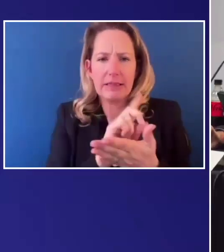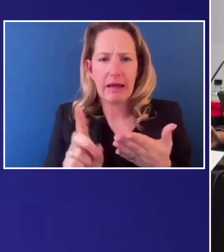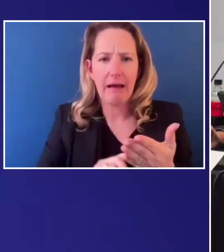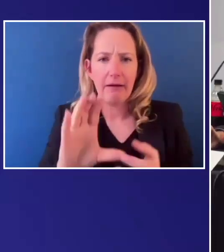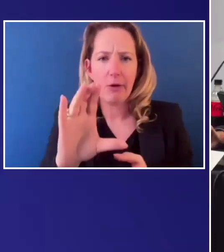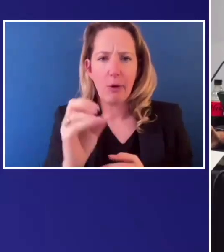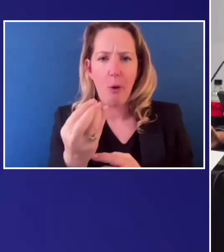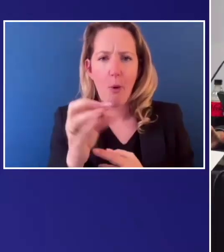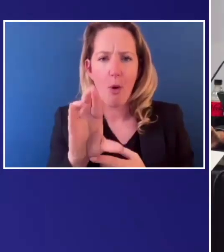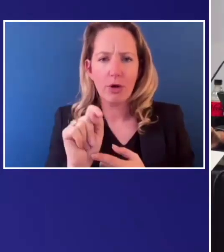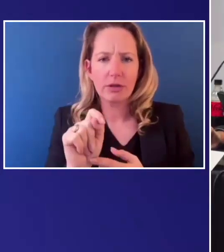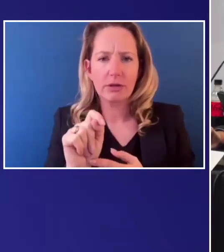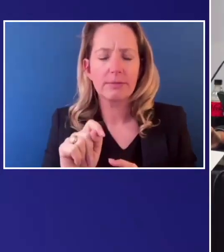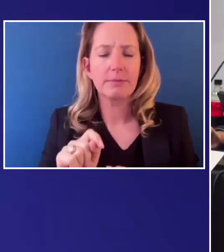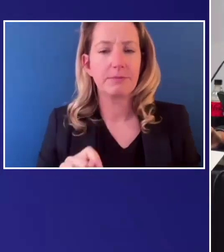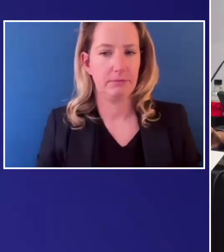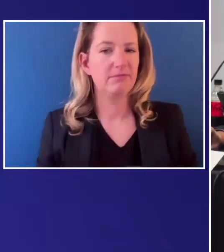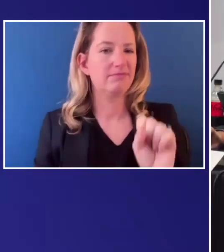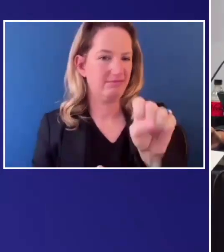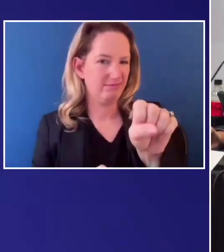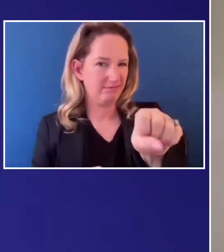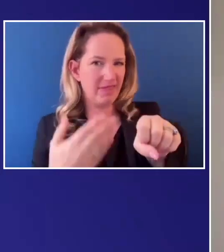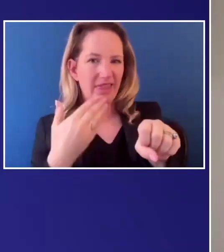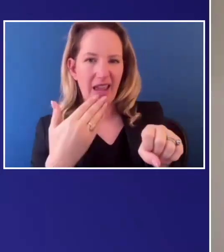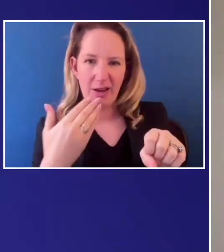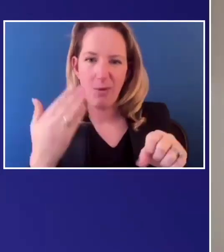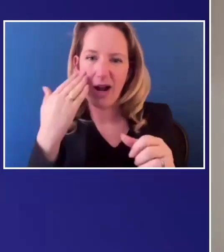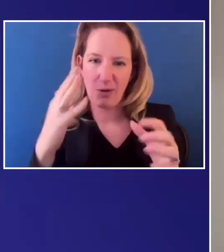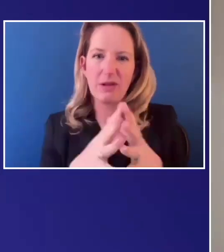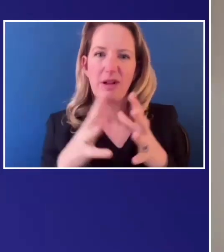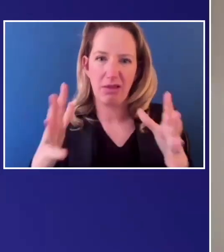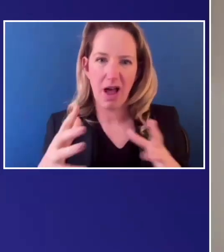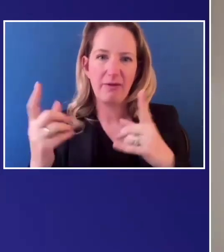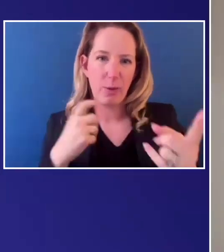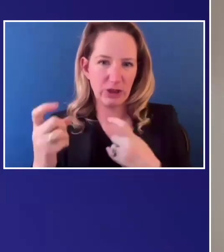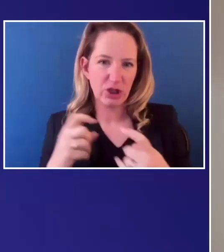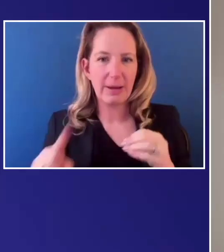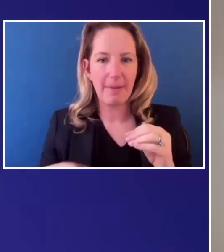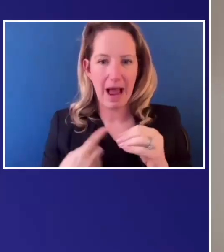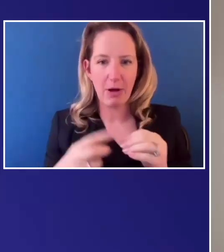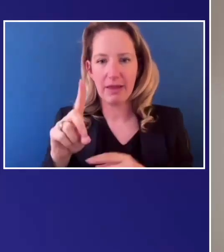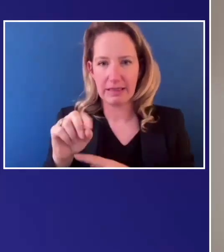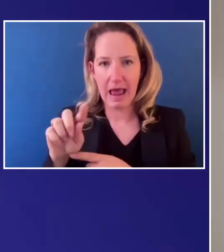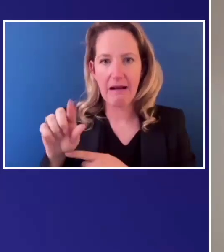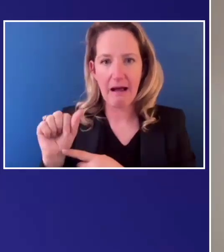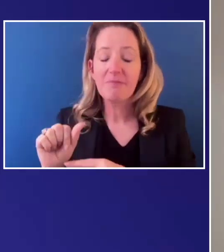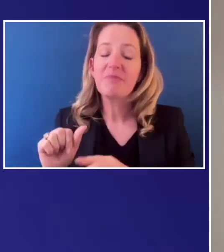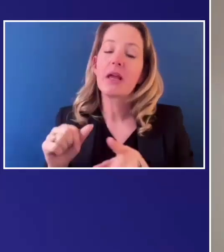Yes. Thank you for the question. And I know there's lots of questions about the data. Preston, for example, raised questions on the definitions that are used. We are going